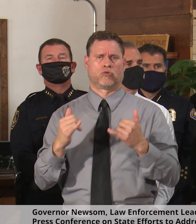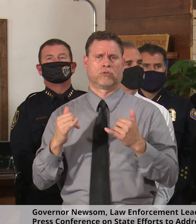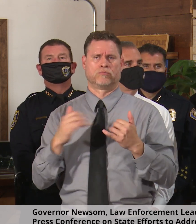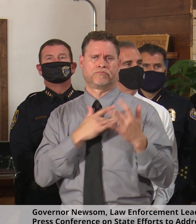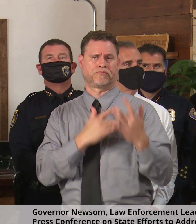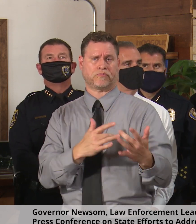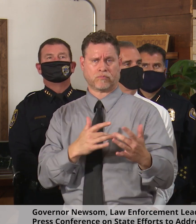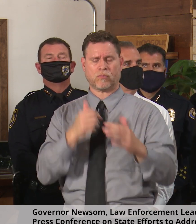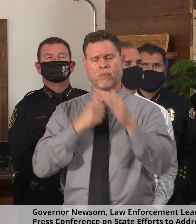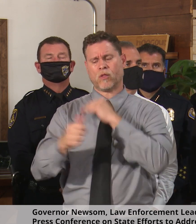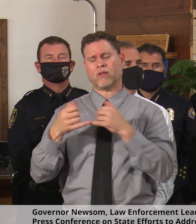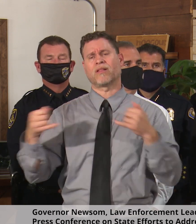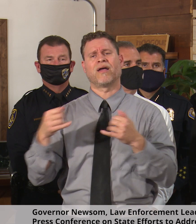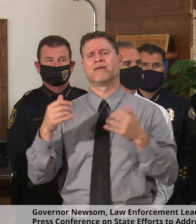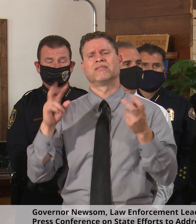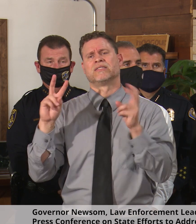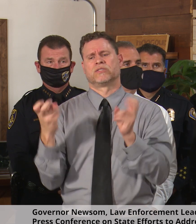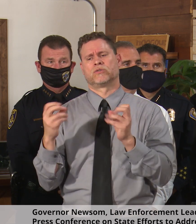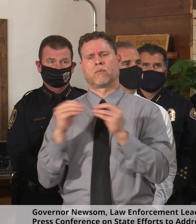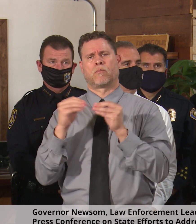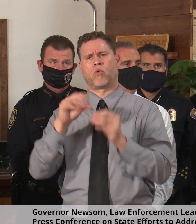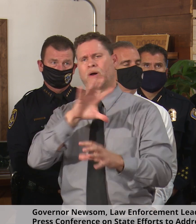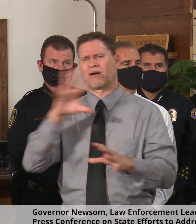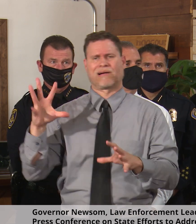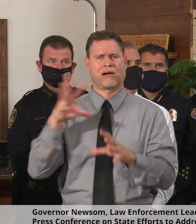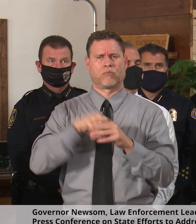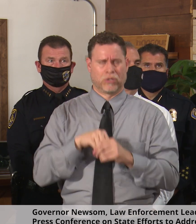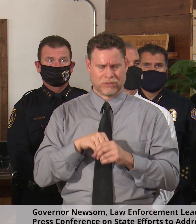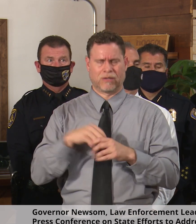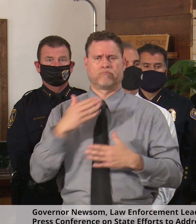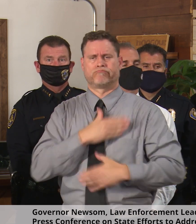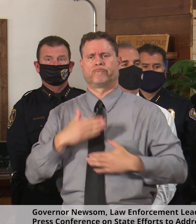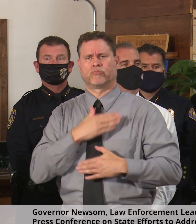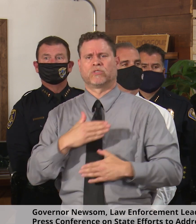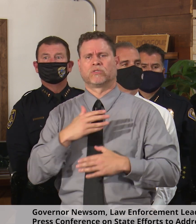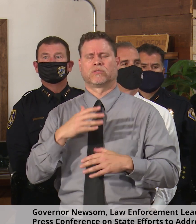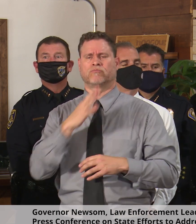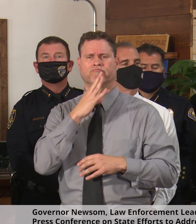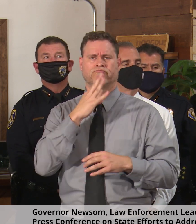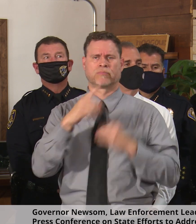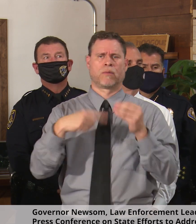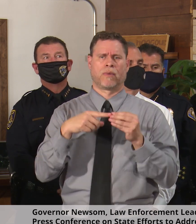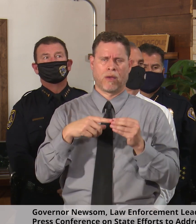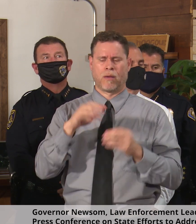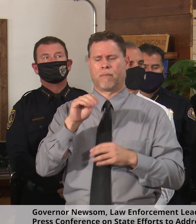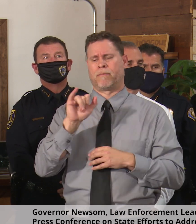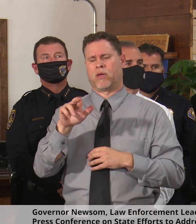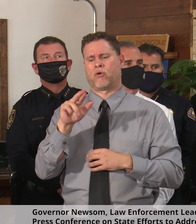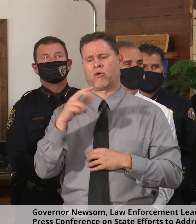the underlying issues more comprehensively and I appreciate the reference from mayor Garcetti and